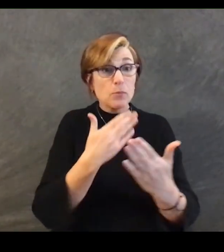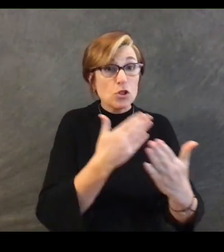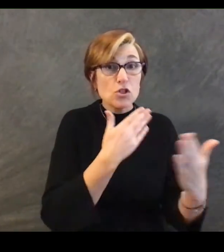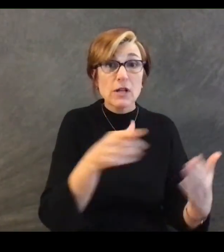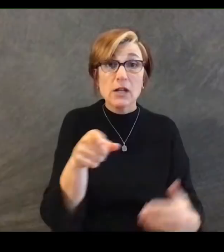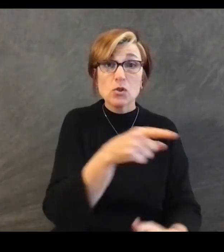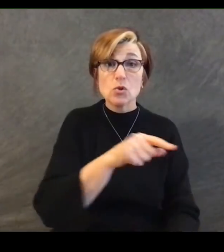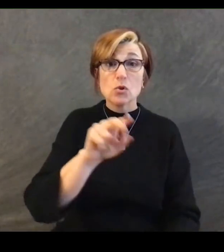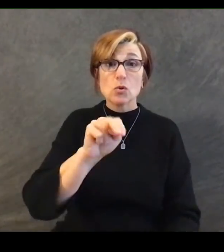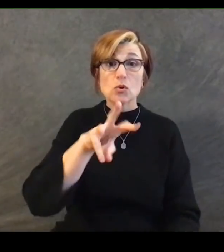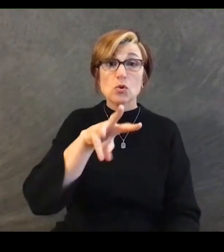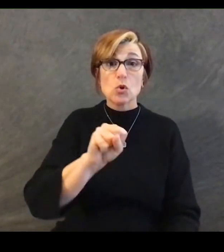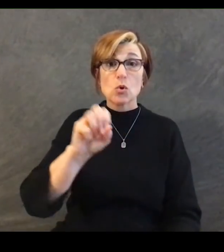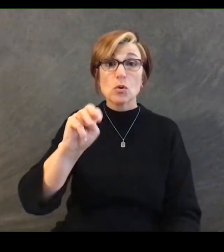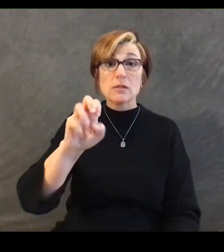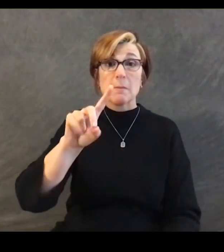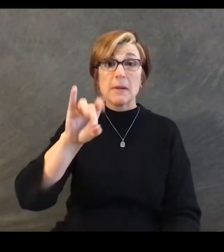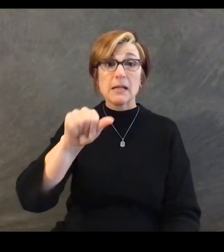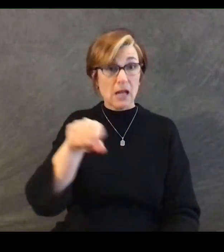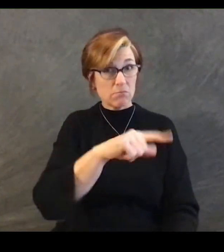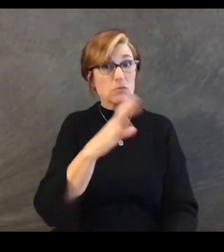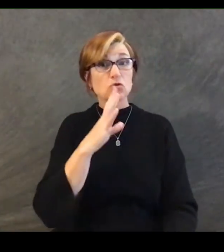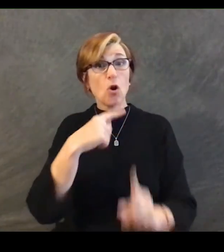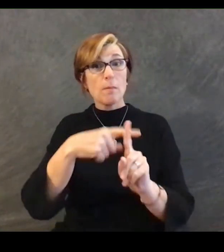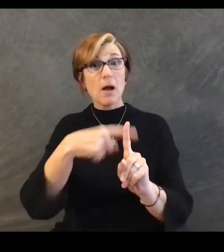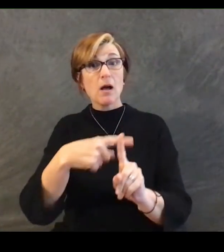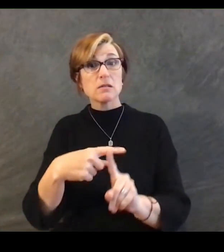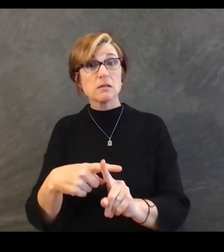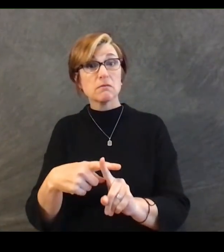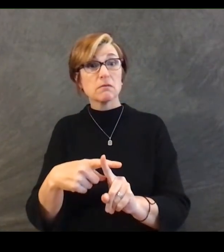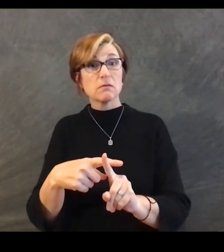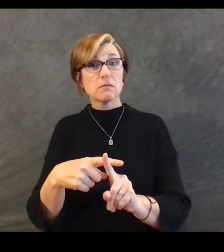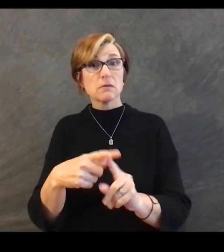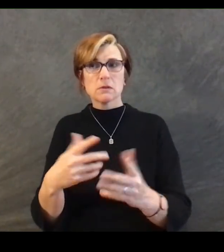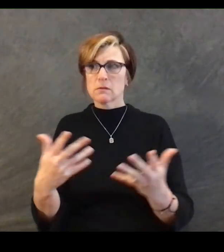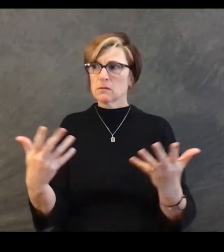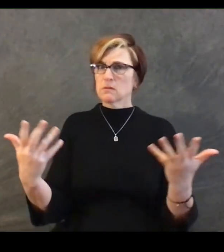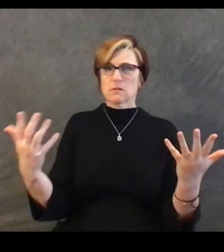things said I think only good things can be said when you look at the job that's